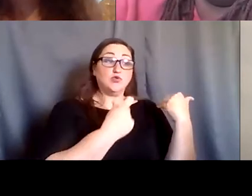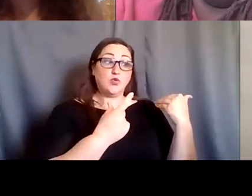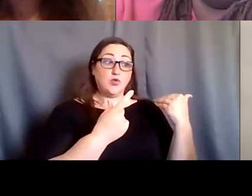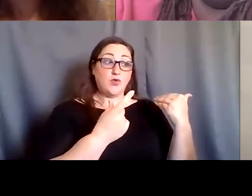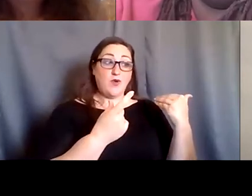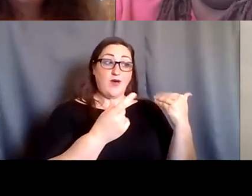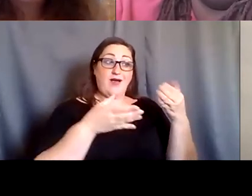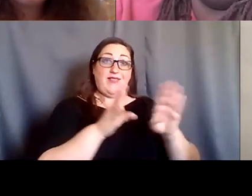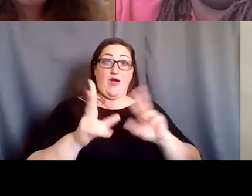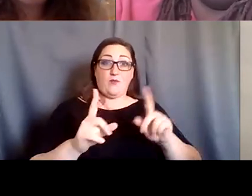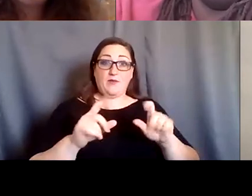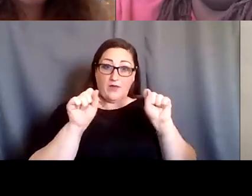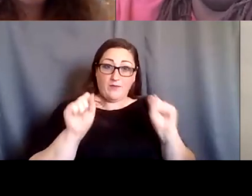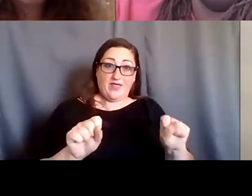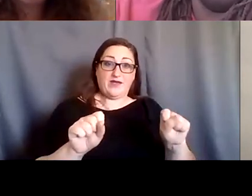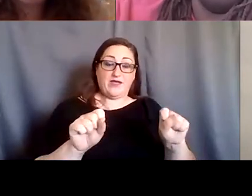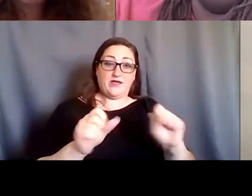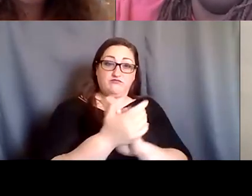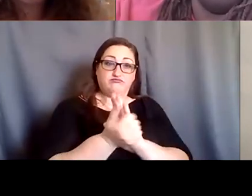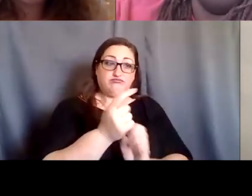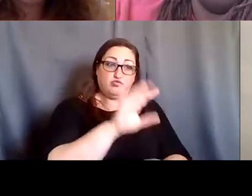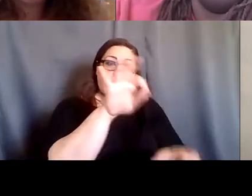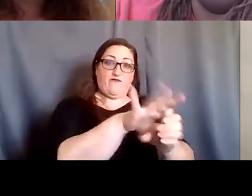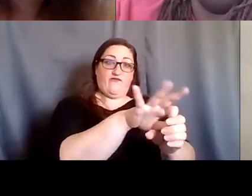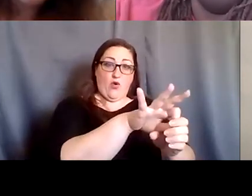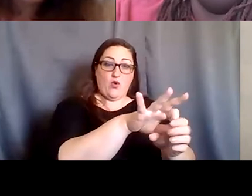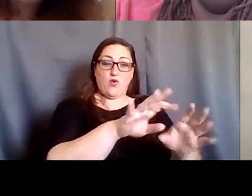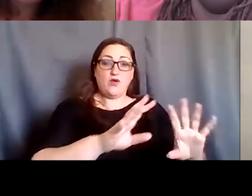They are usually sometimes particular jurisdictions that I think really try to